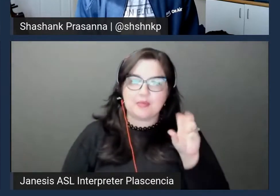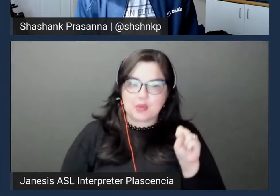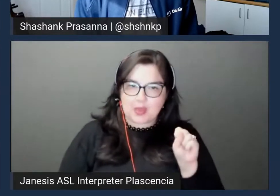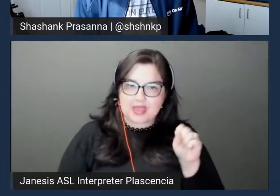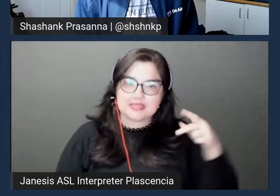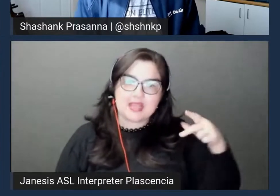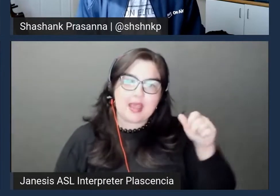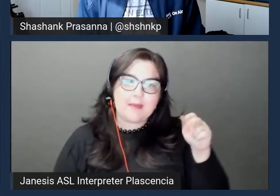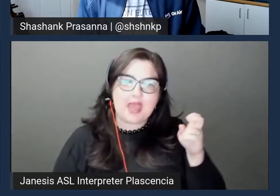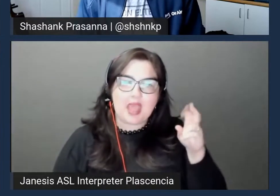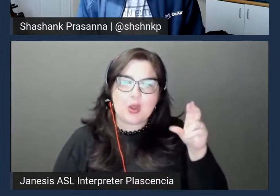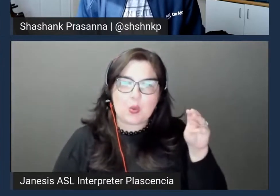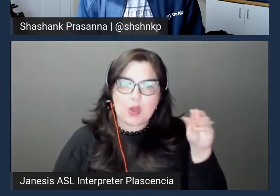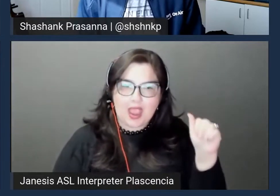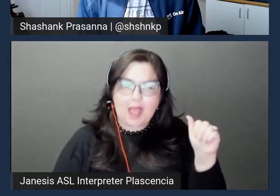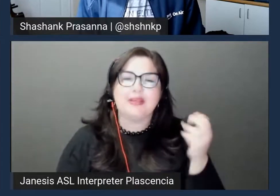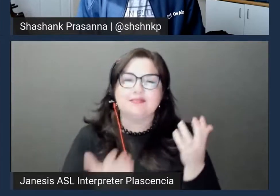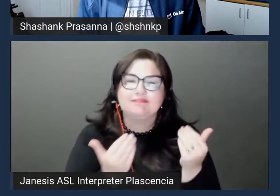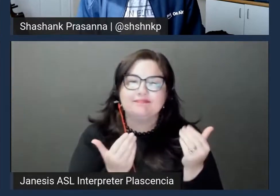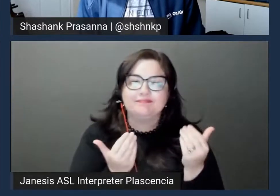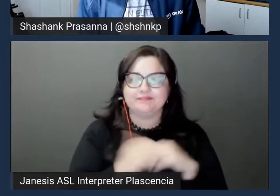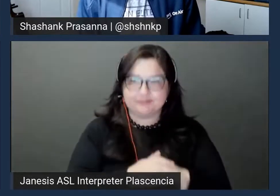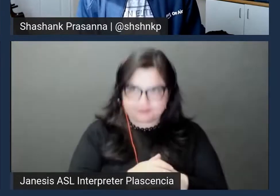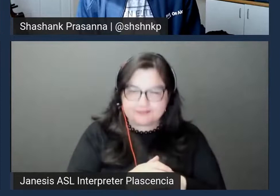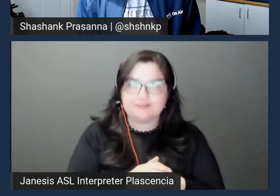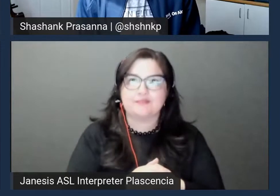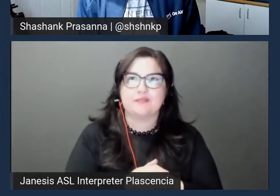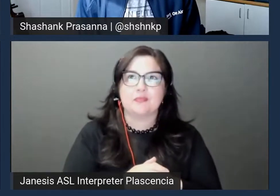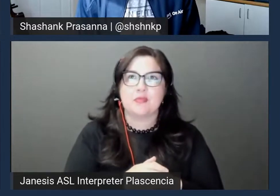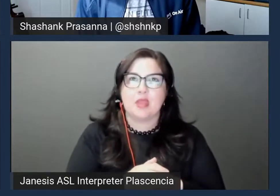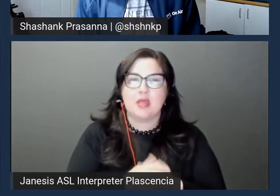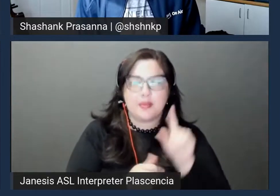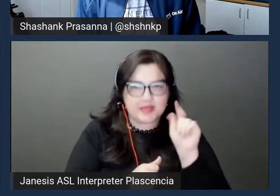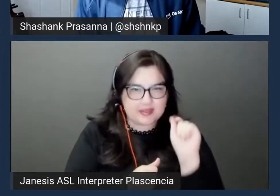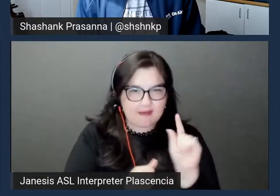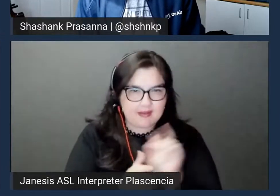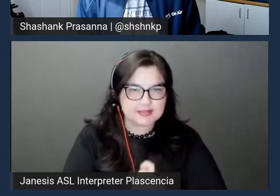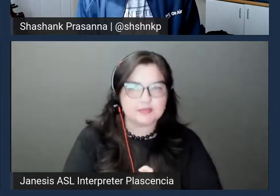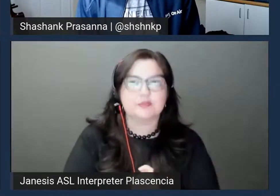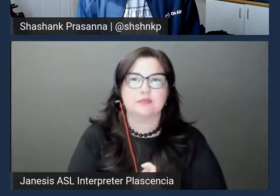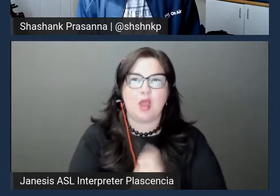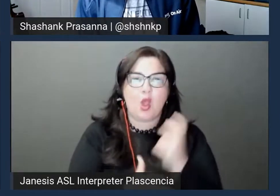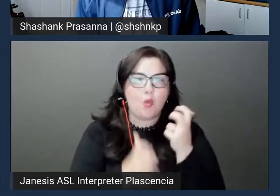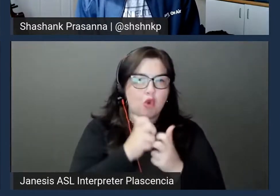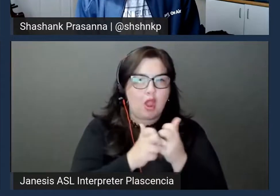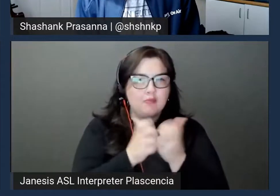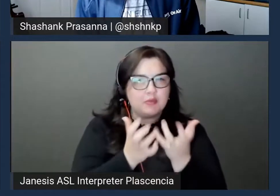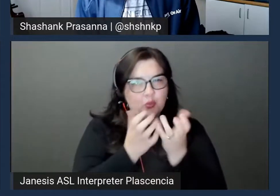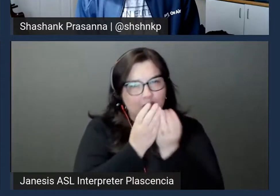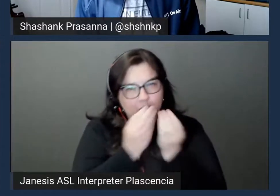tell us what challenges, what problems are you trying to solve with AWS Panorama?